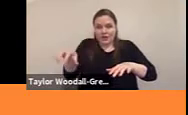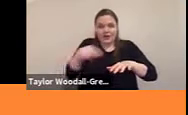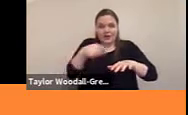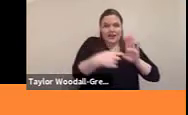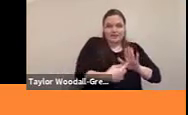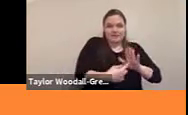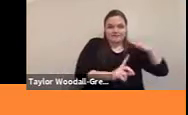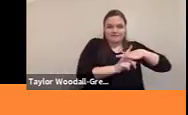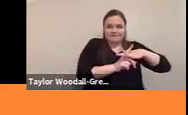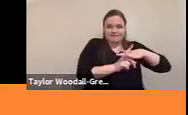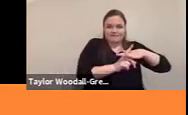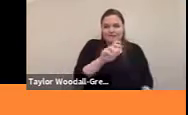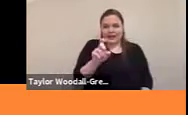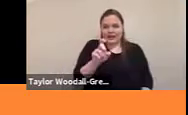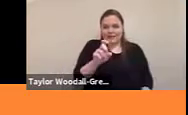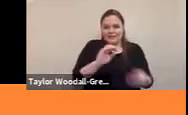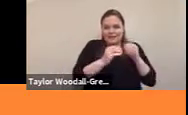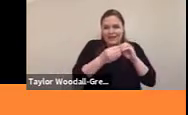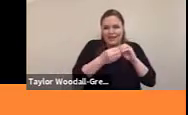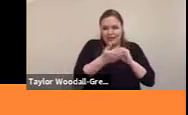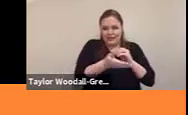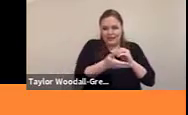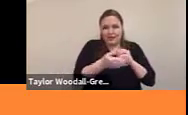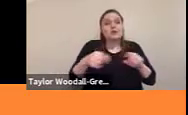Now, you can do the same thing for an object as well.